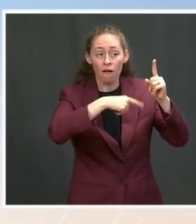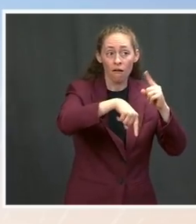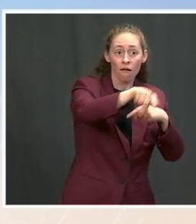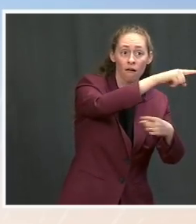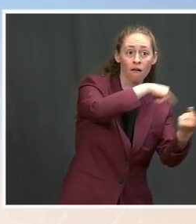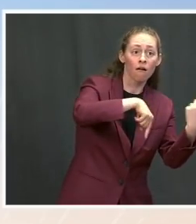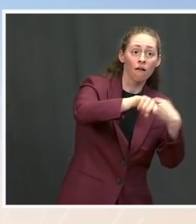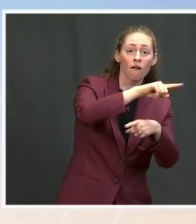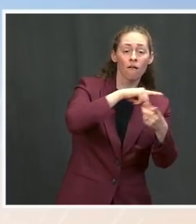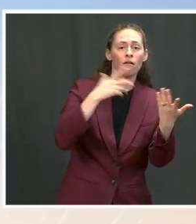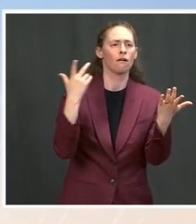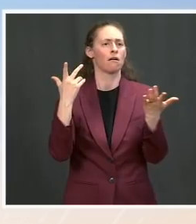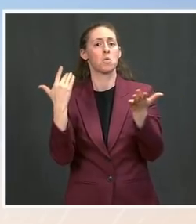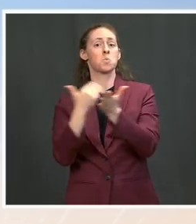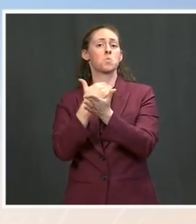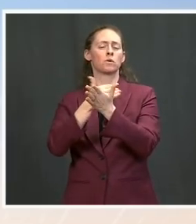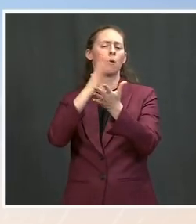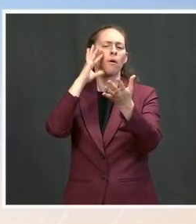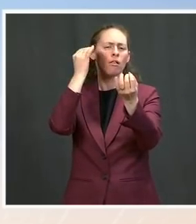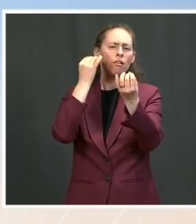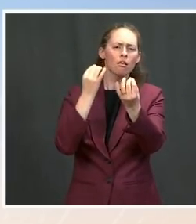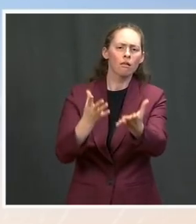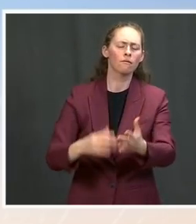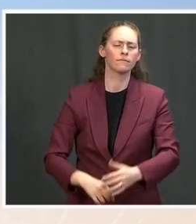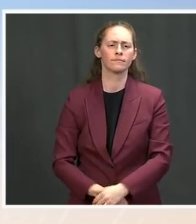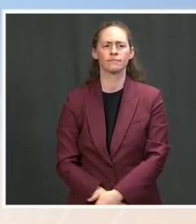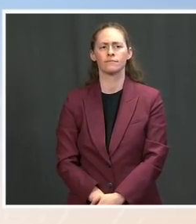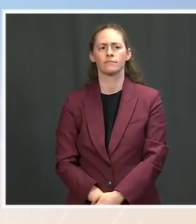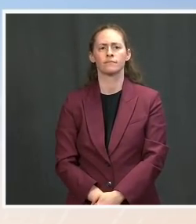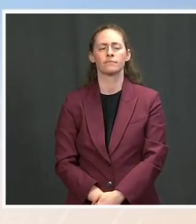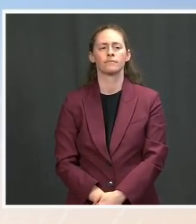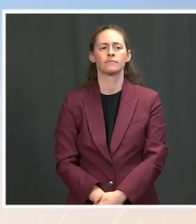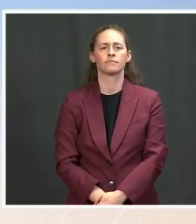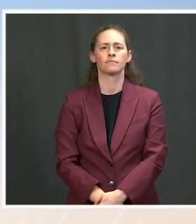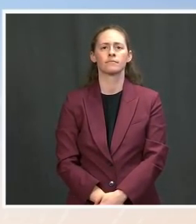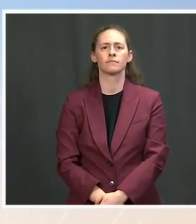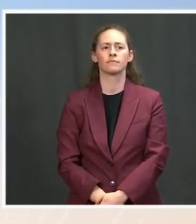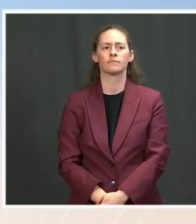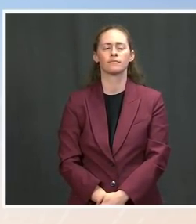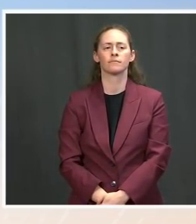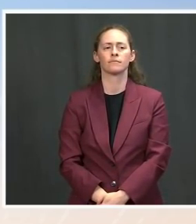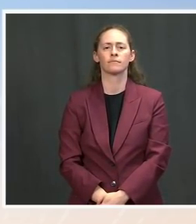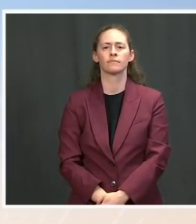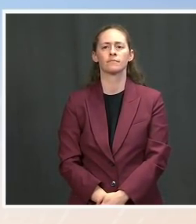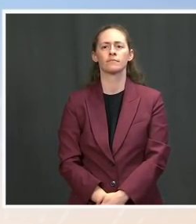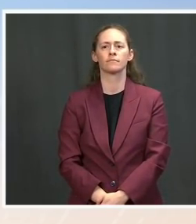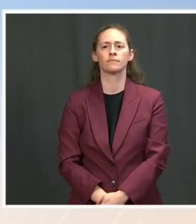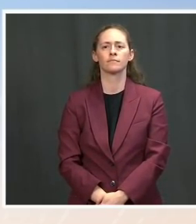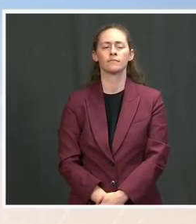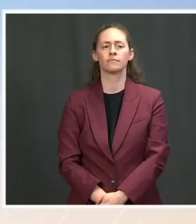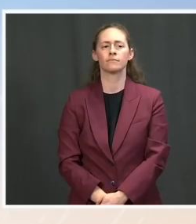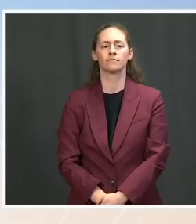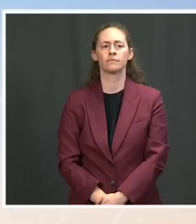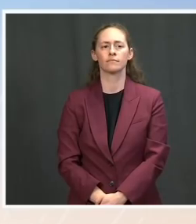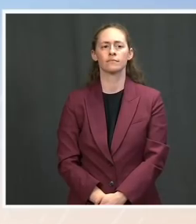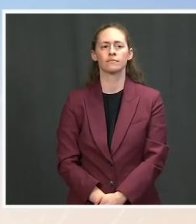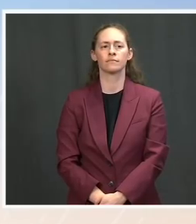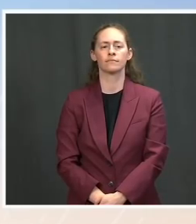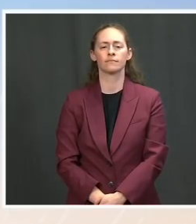The Press: And one on sharing IP data -- because the administration seems to be under increasing pressure